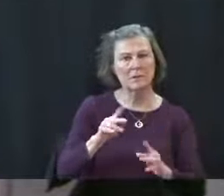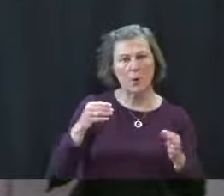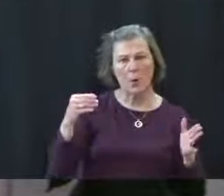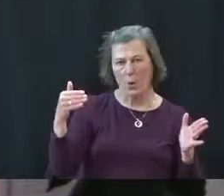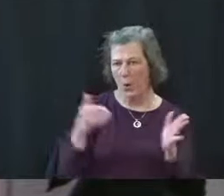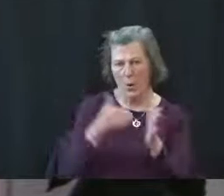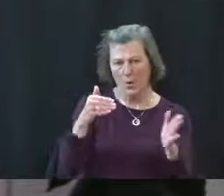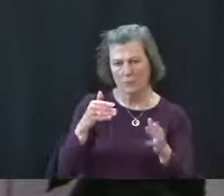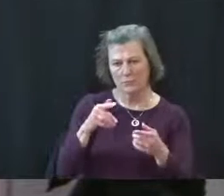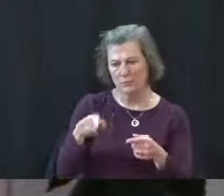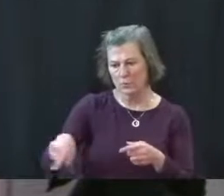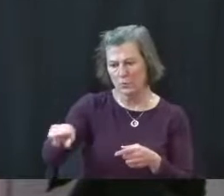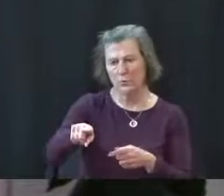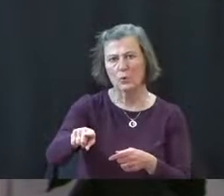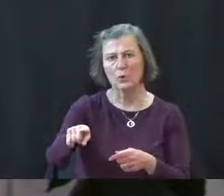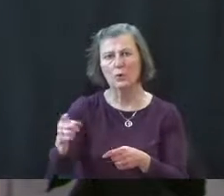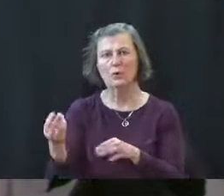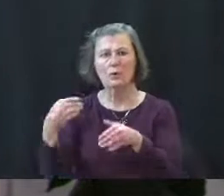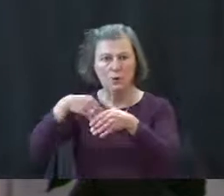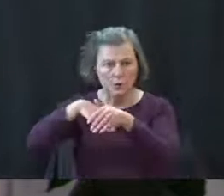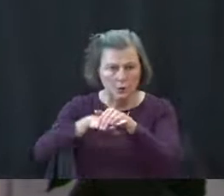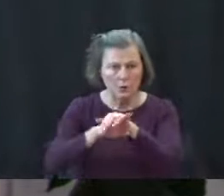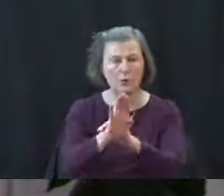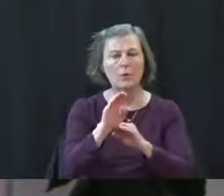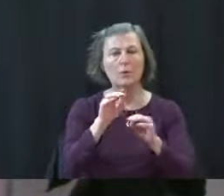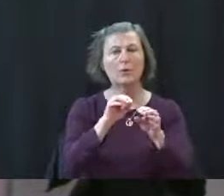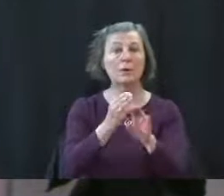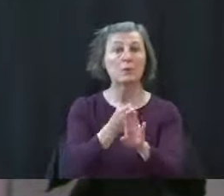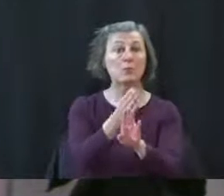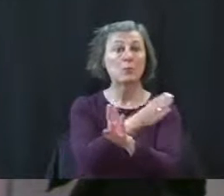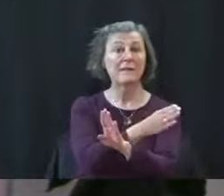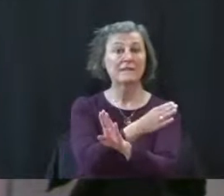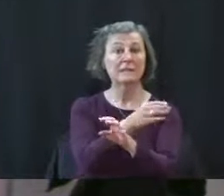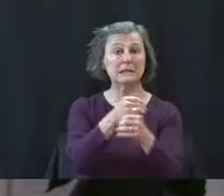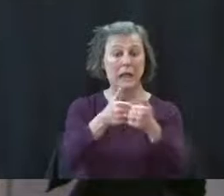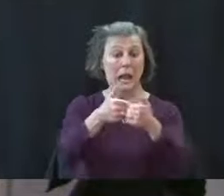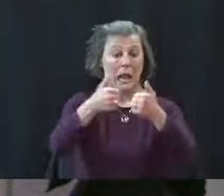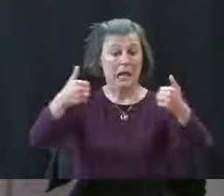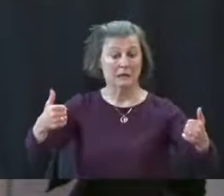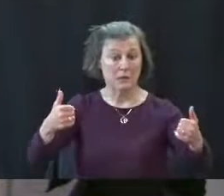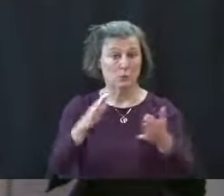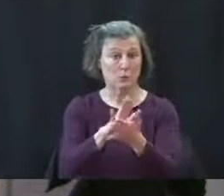being enrolled in a previously segregated school in Louisiana.